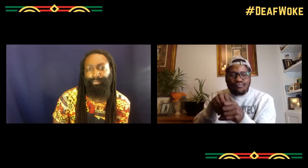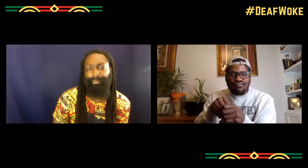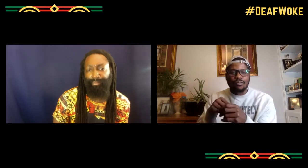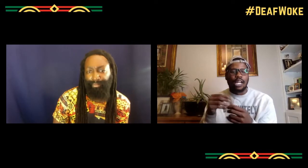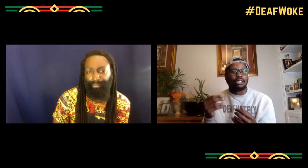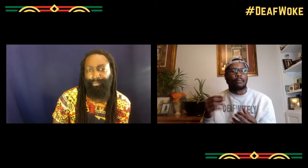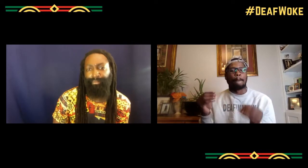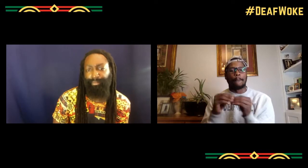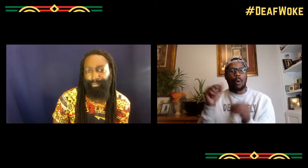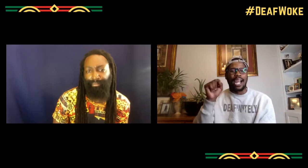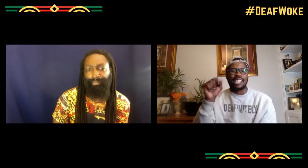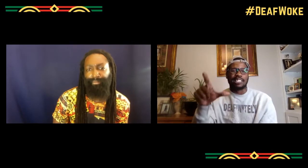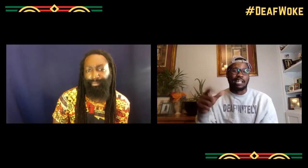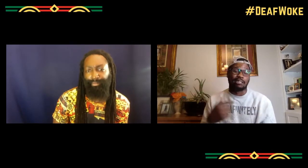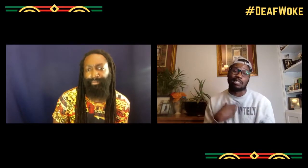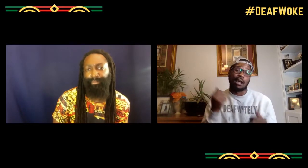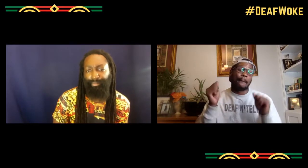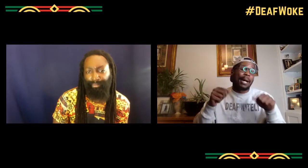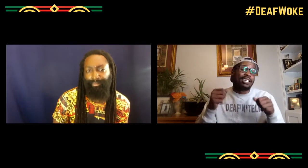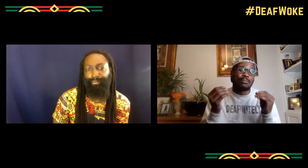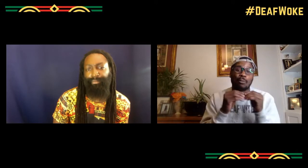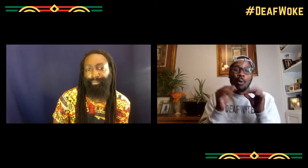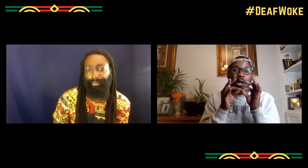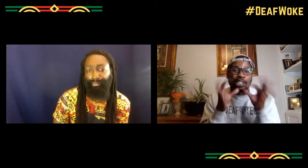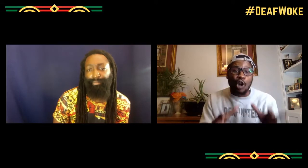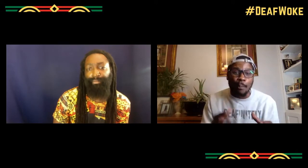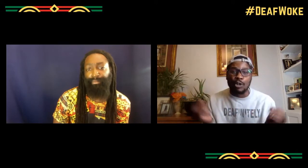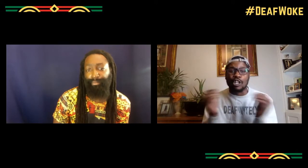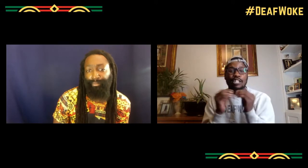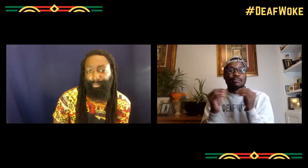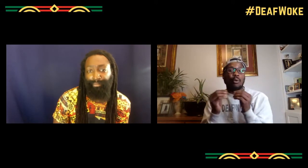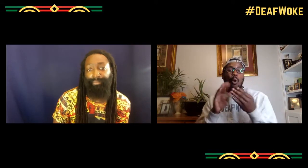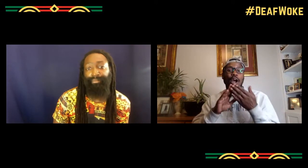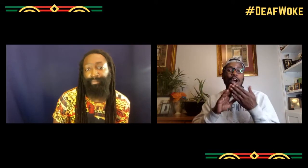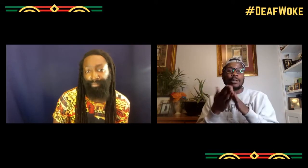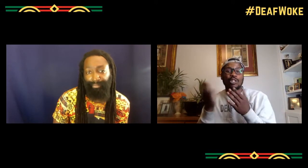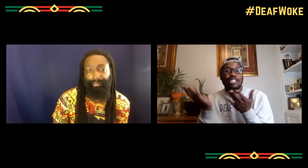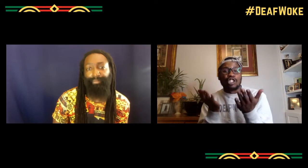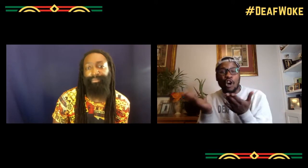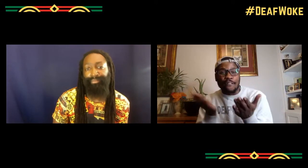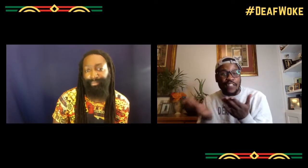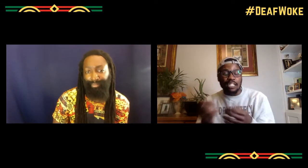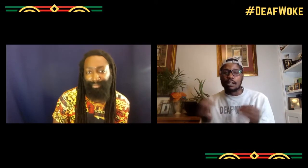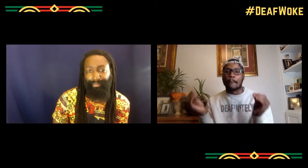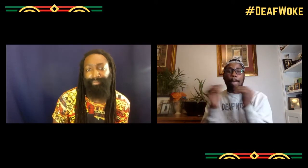that's something I'm more involved in. And that's kinda, that's where, you know, somewhere I can,